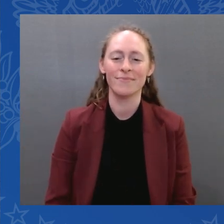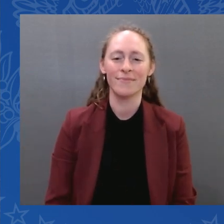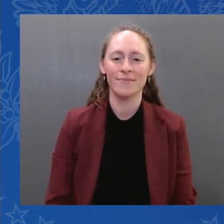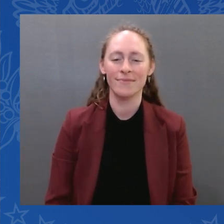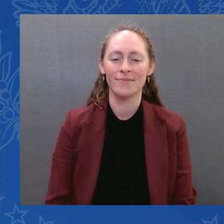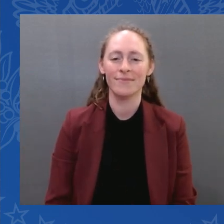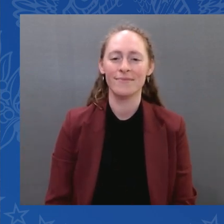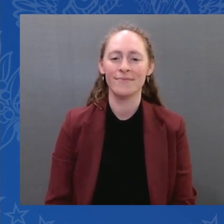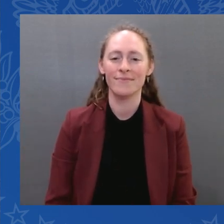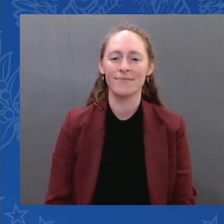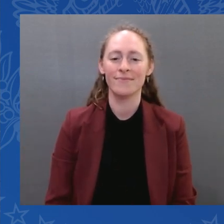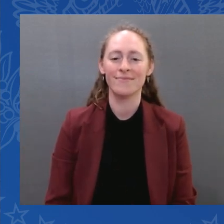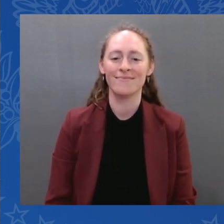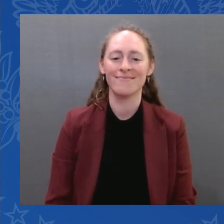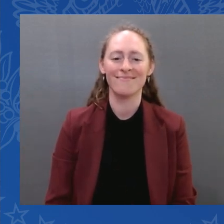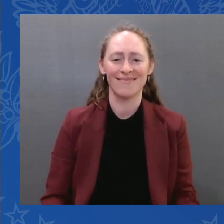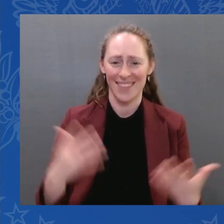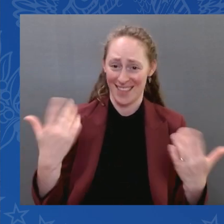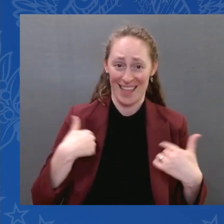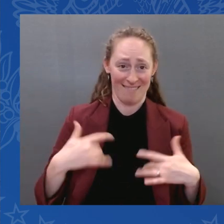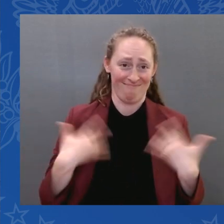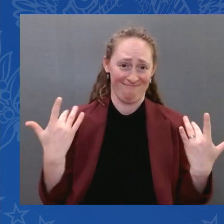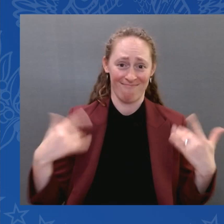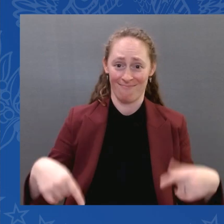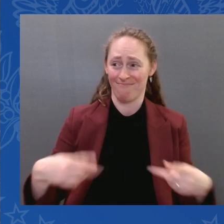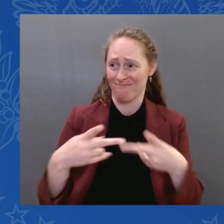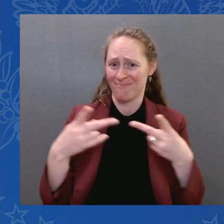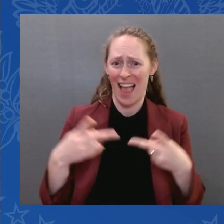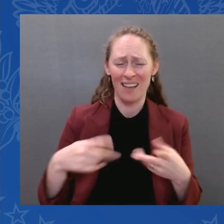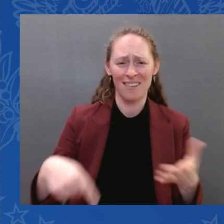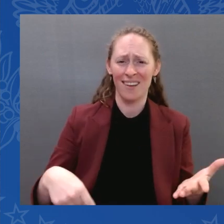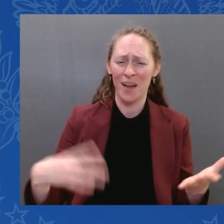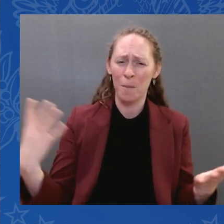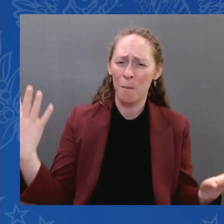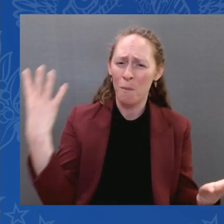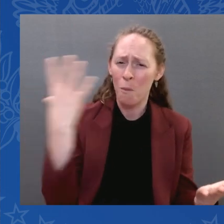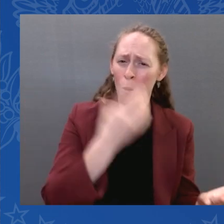So thank you all for being here. Thank you for coming together.